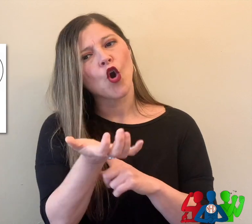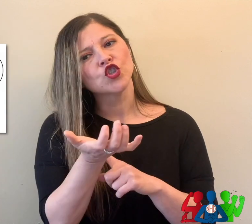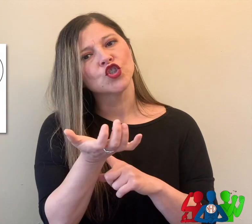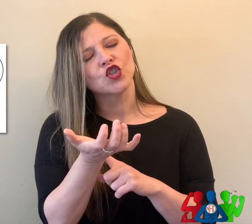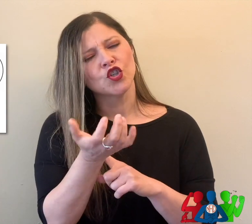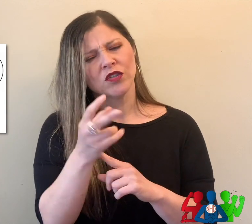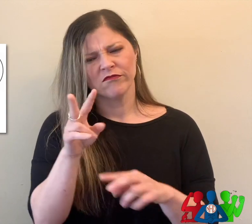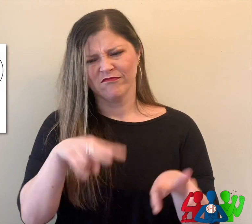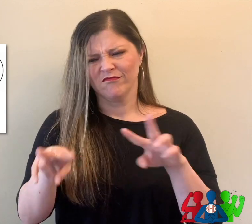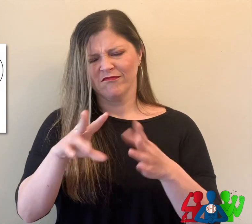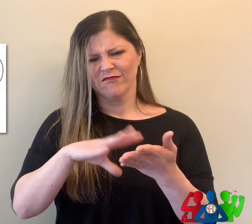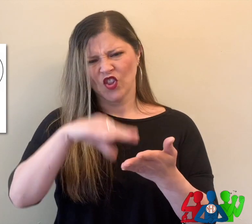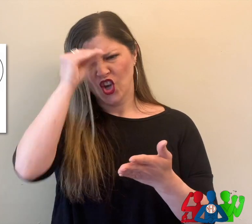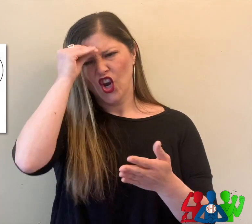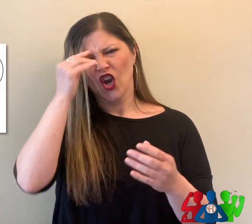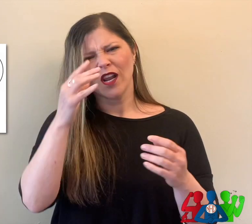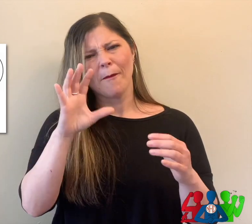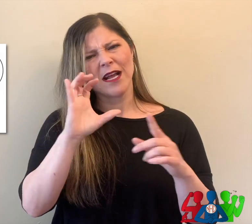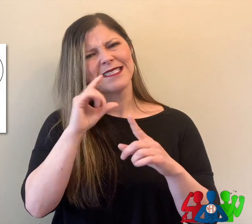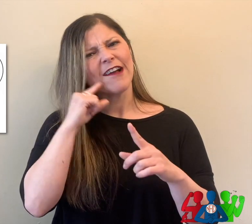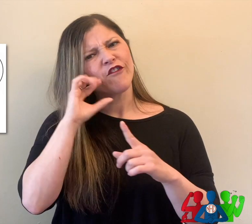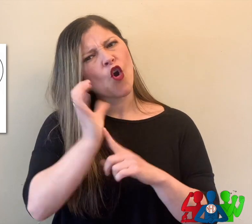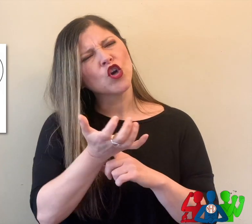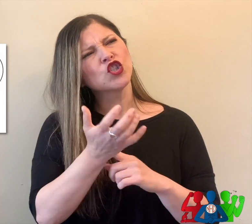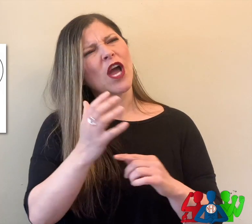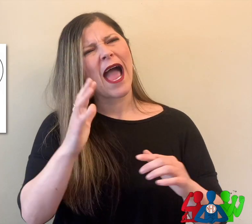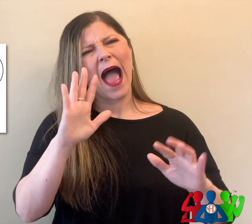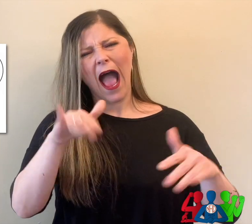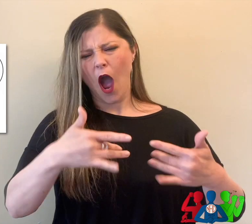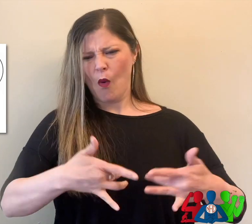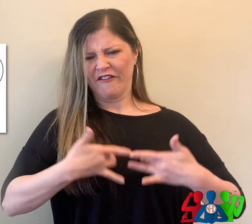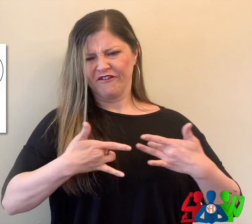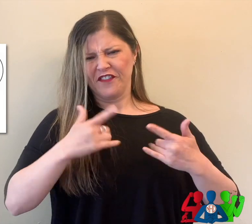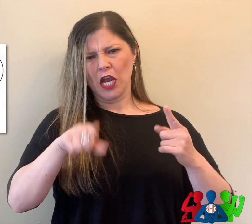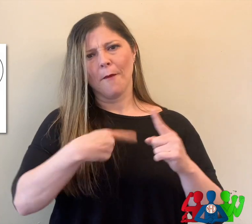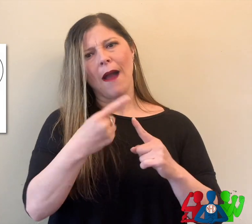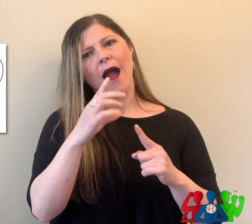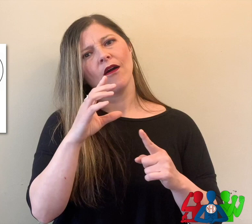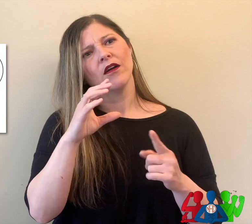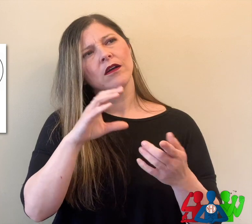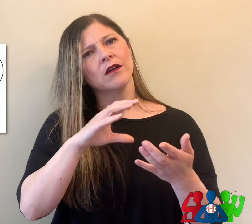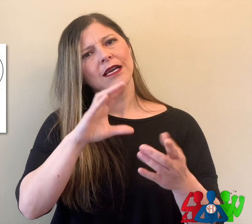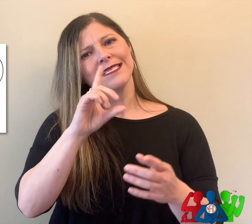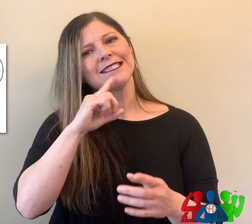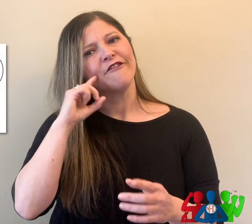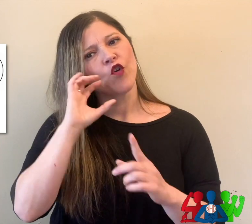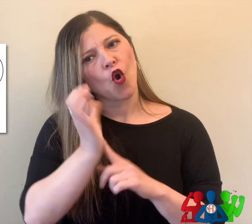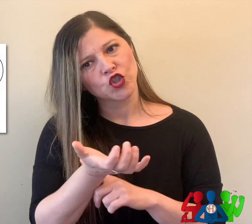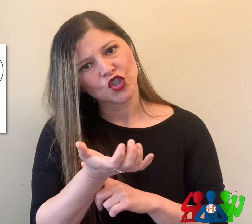asks them to describe their relationship with deaf culture, what they're learning, and how